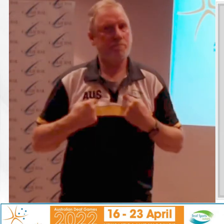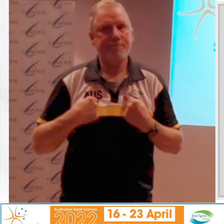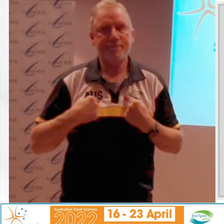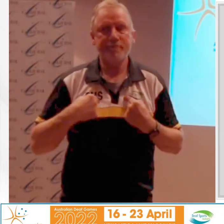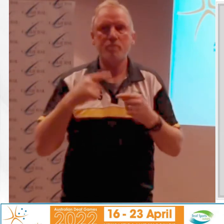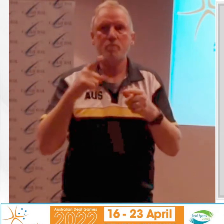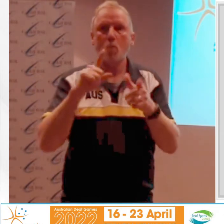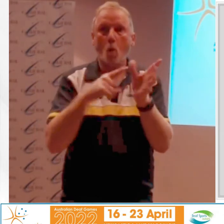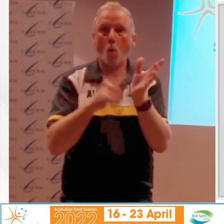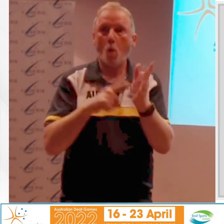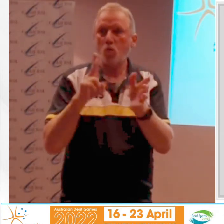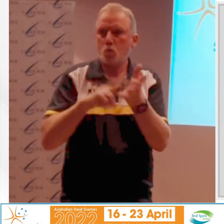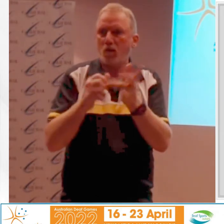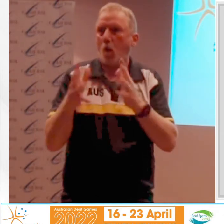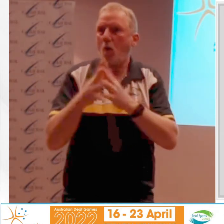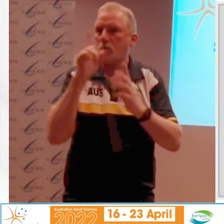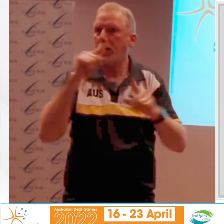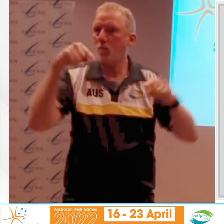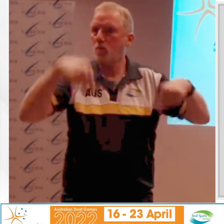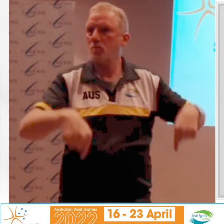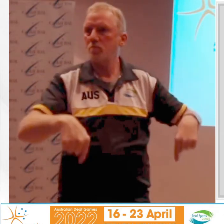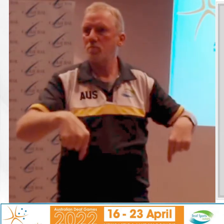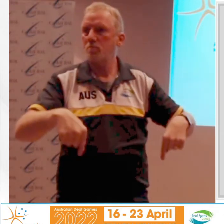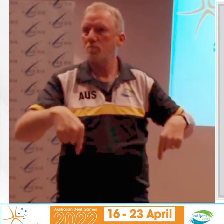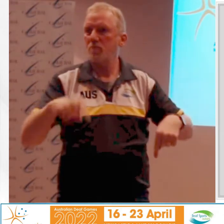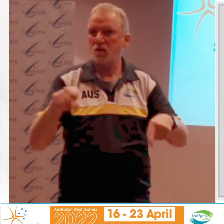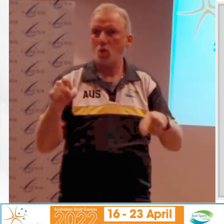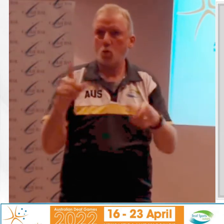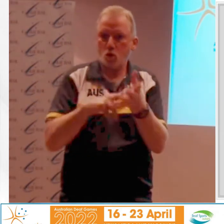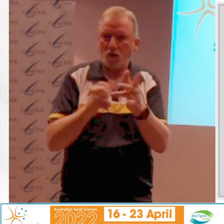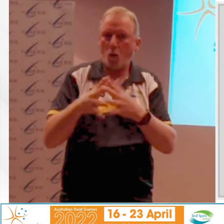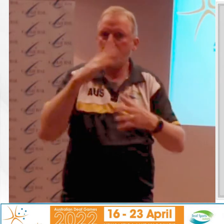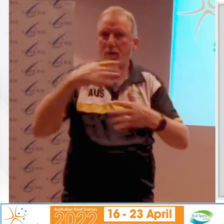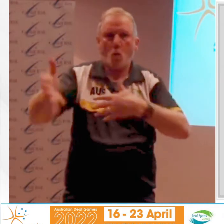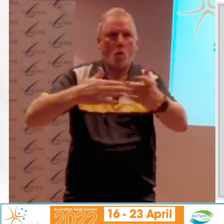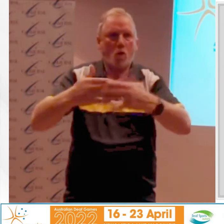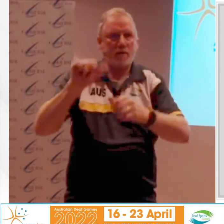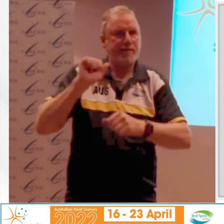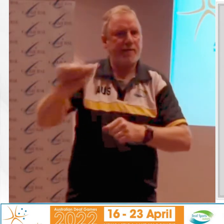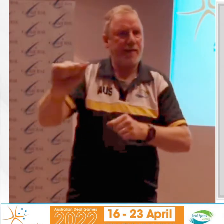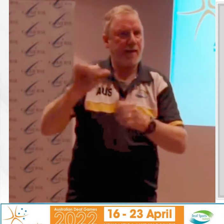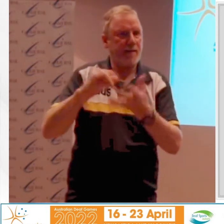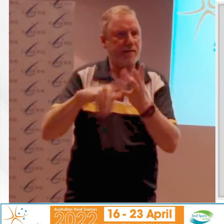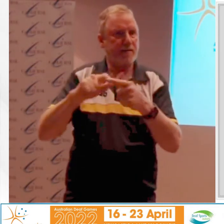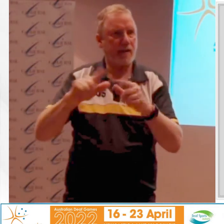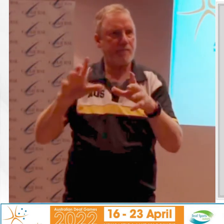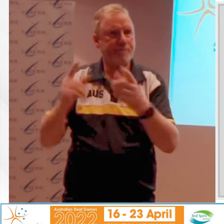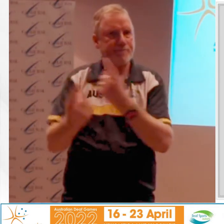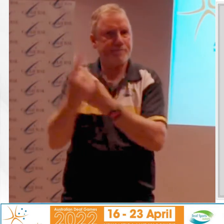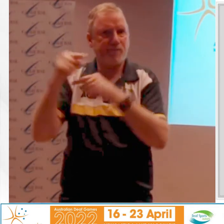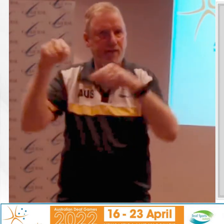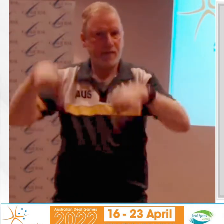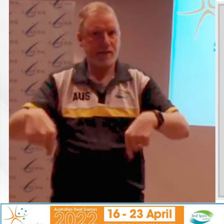but obviously it's not just me there's a lot of other people here we've got Andrew and many others organising events here